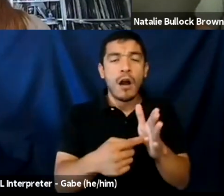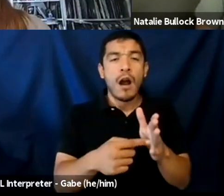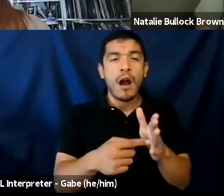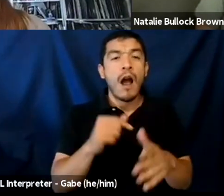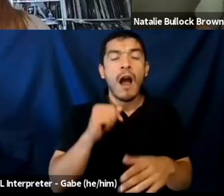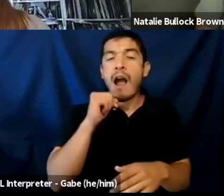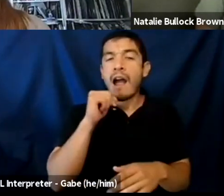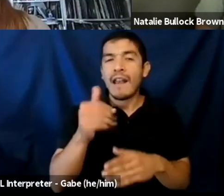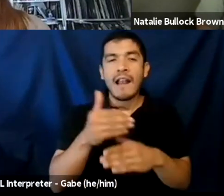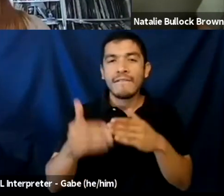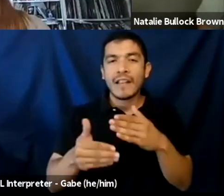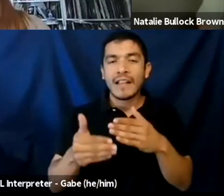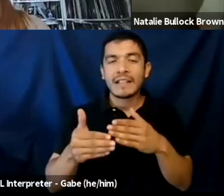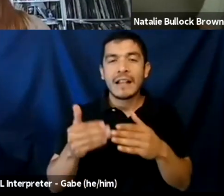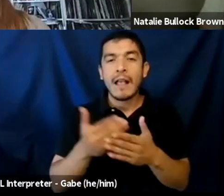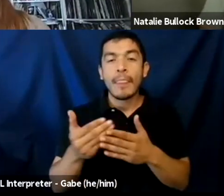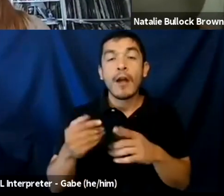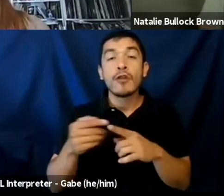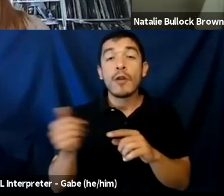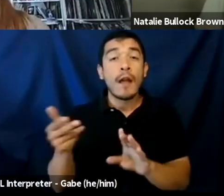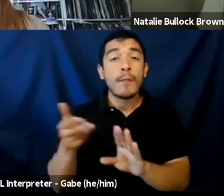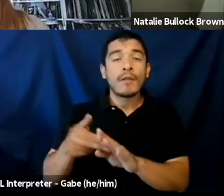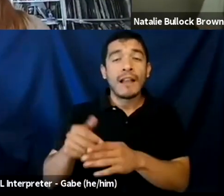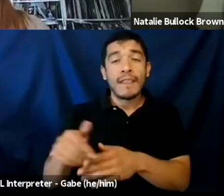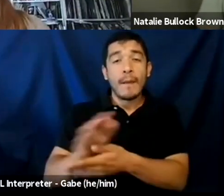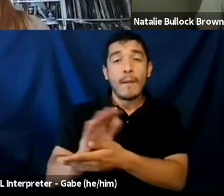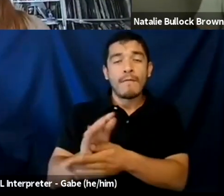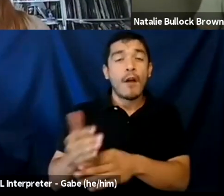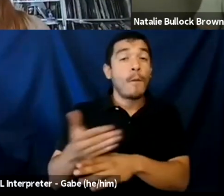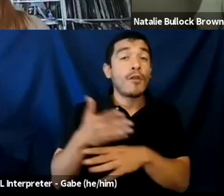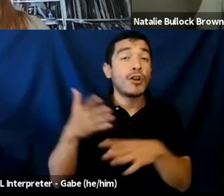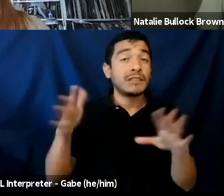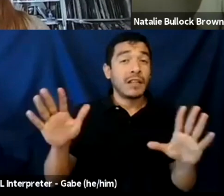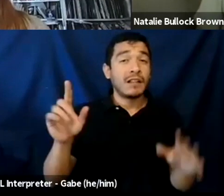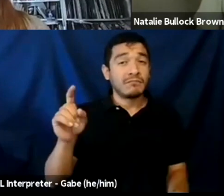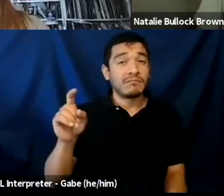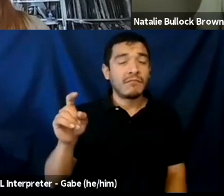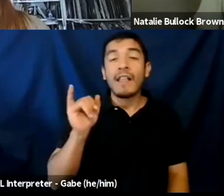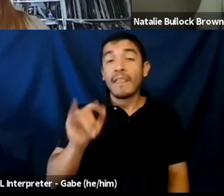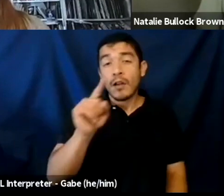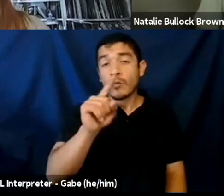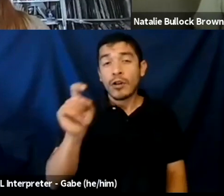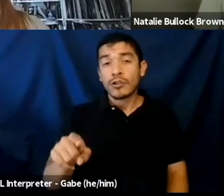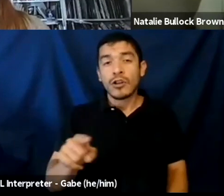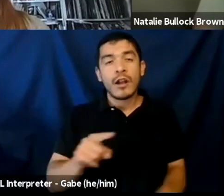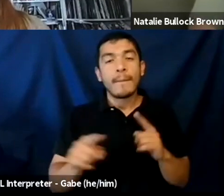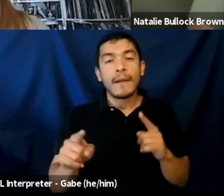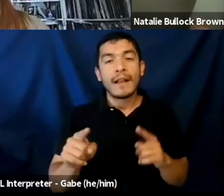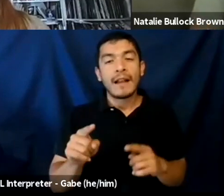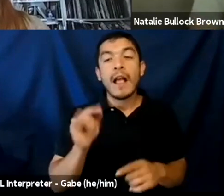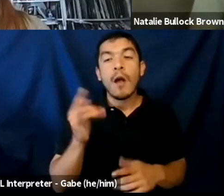to a participant in the film before it is done? That's one question, but I think what the questioner is asking here